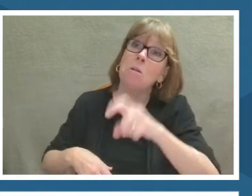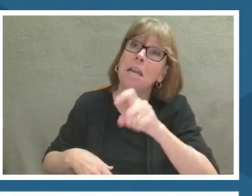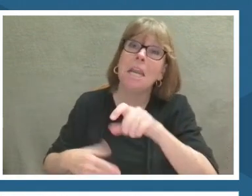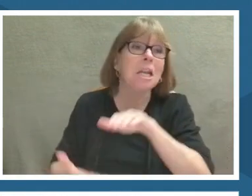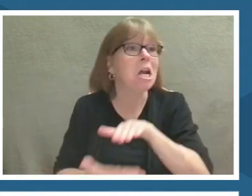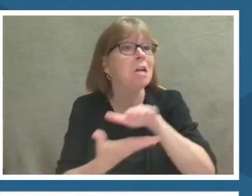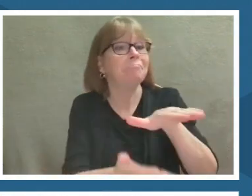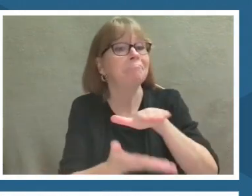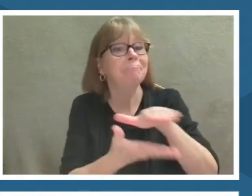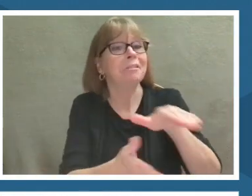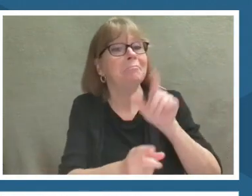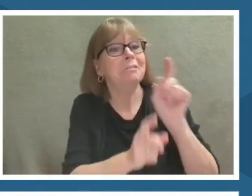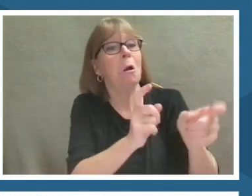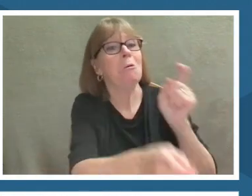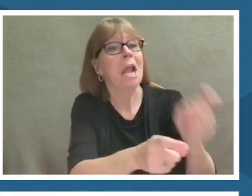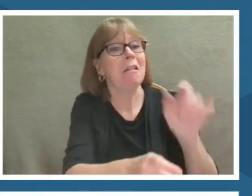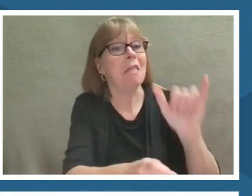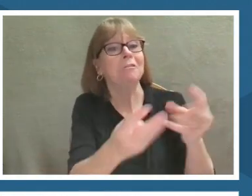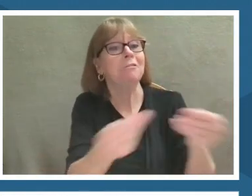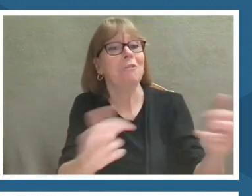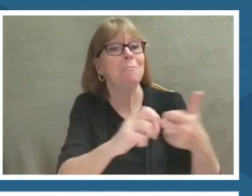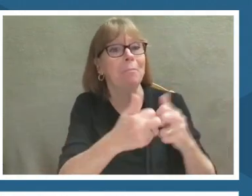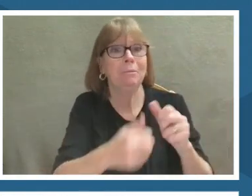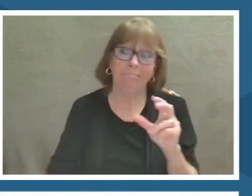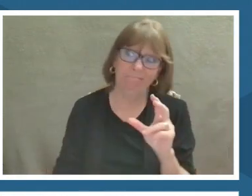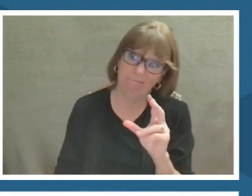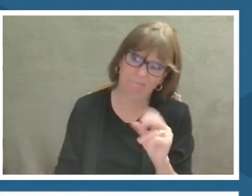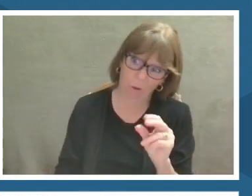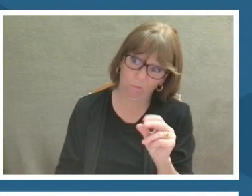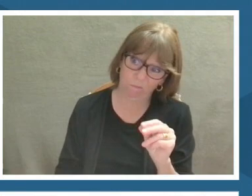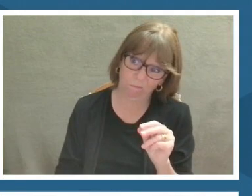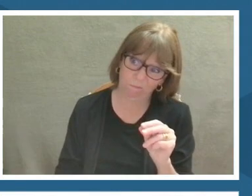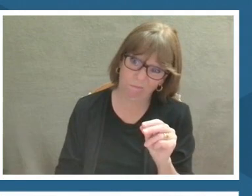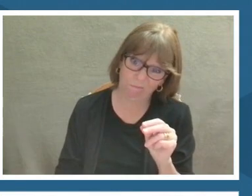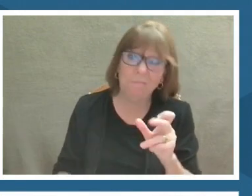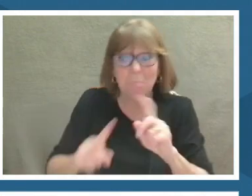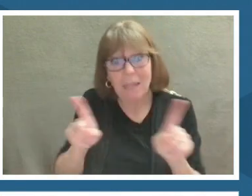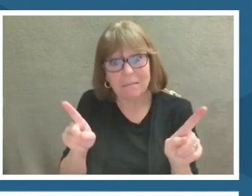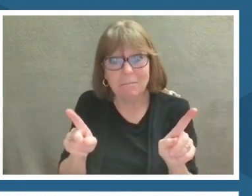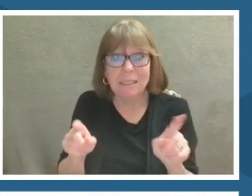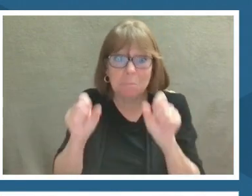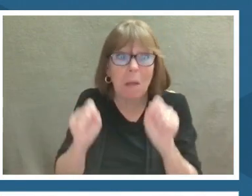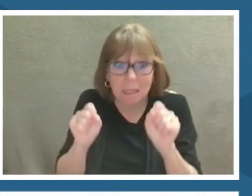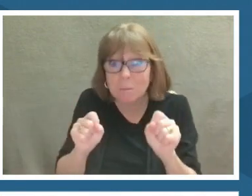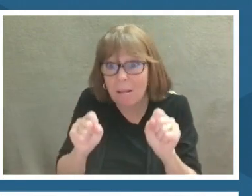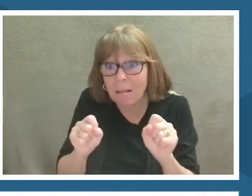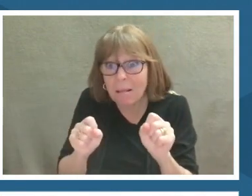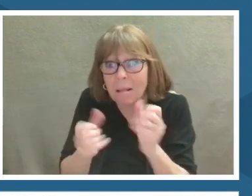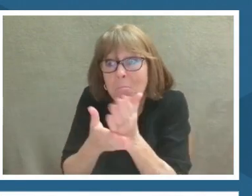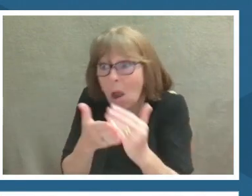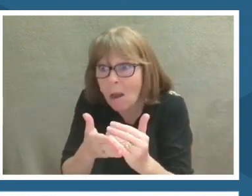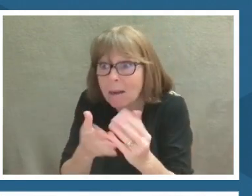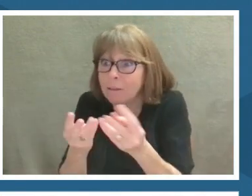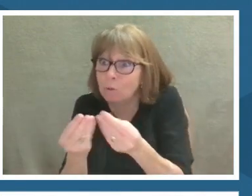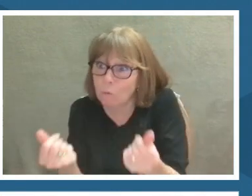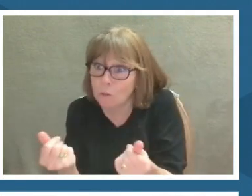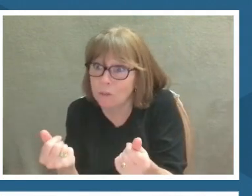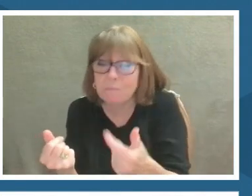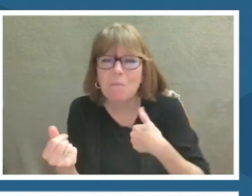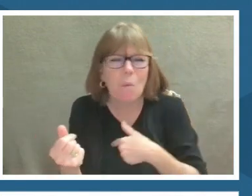other hand we can't dismiss donating clothing as a solution and so i'm unpacking that and then we're using